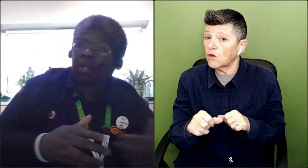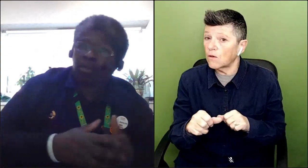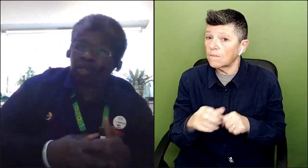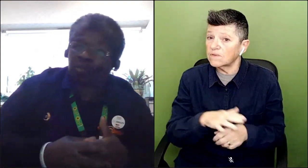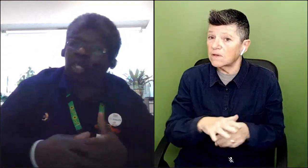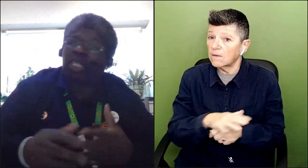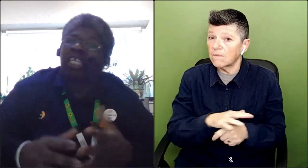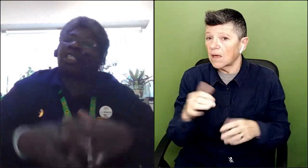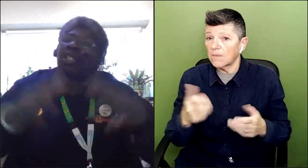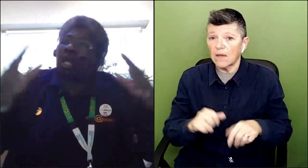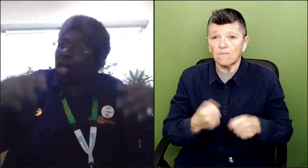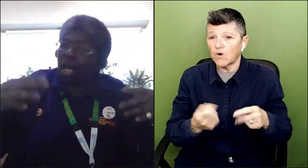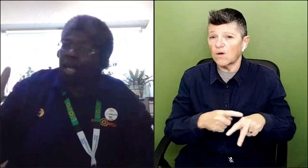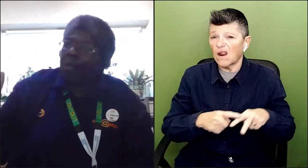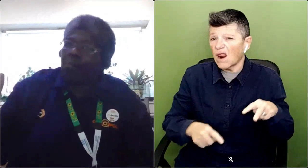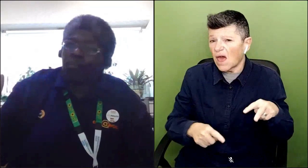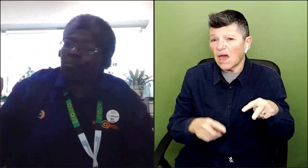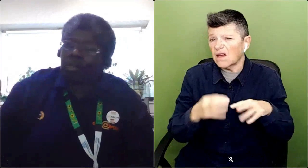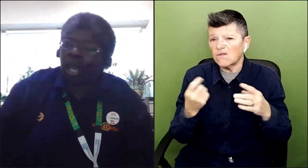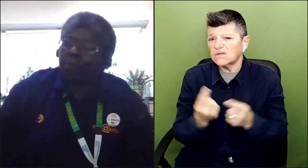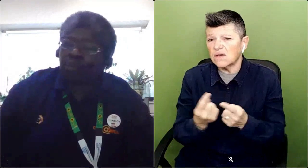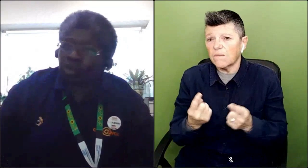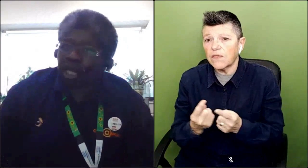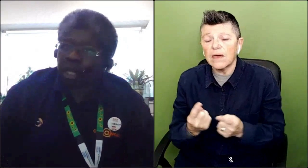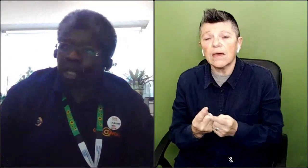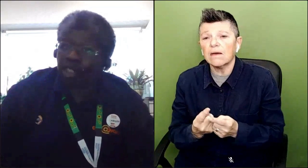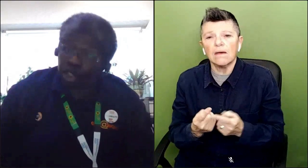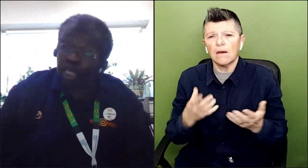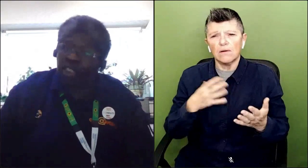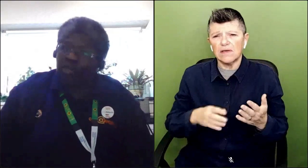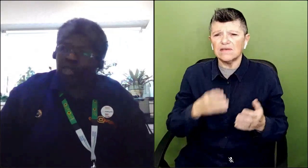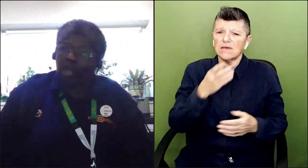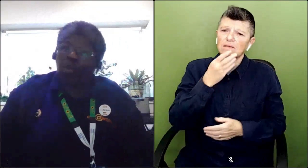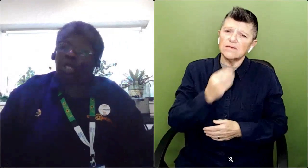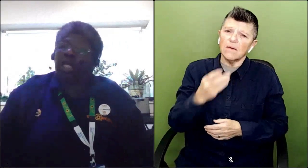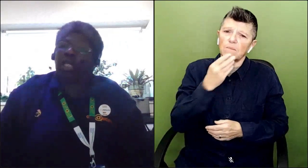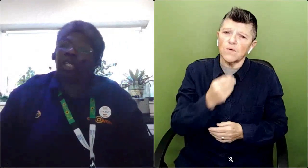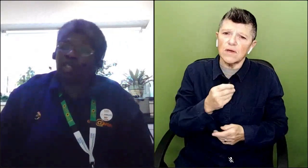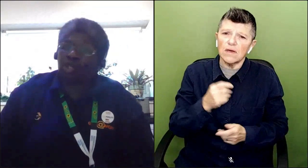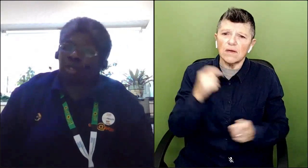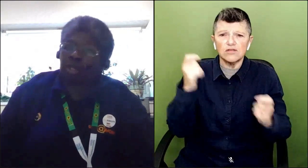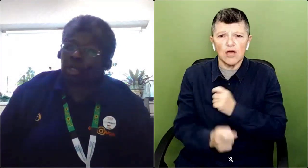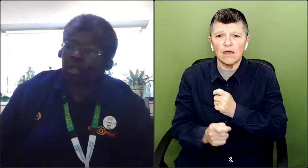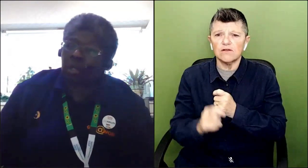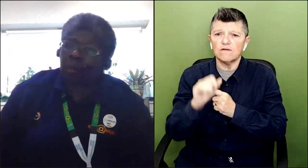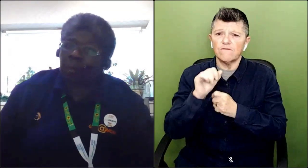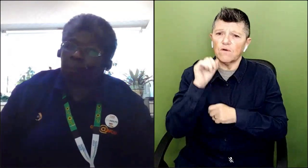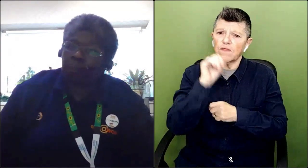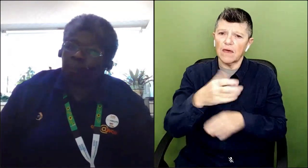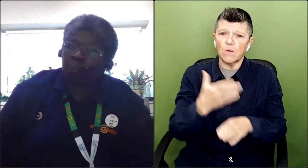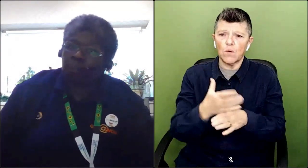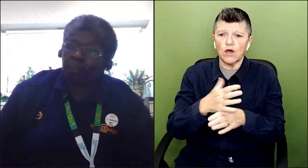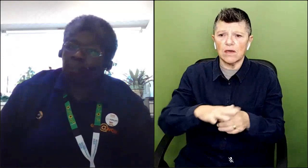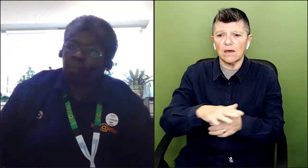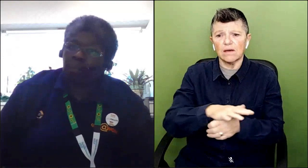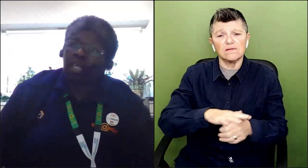or something and needs a temporary change of their working conditions.